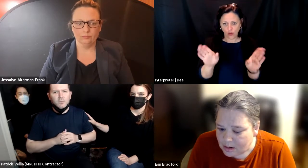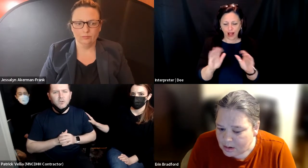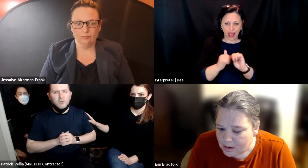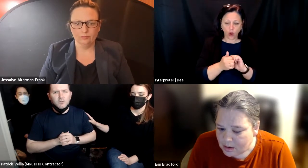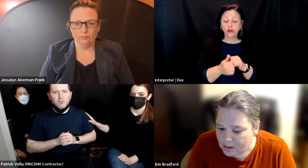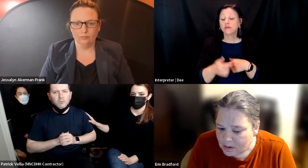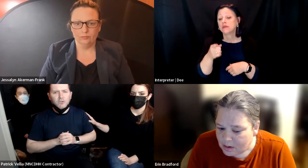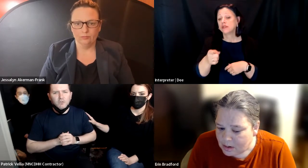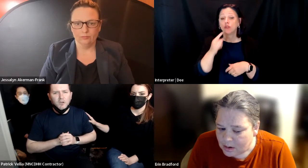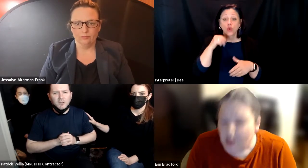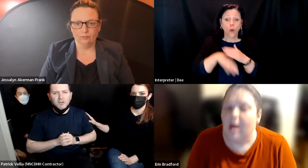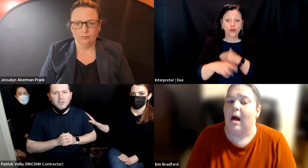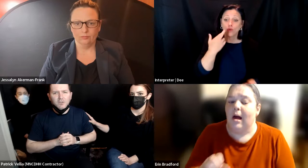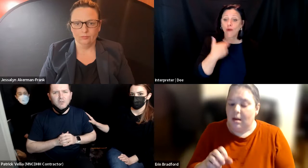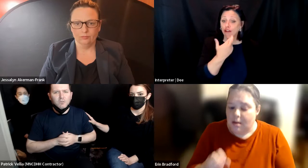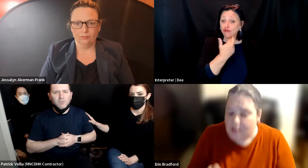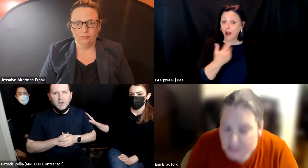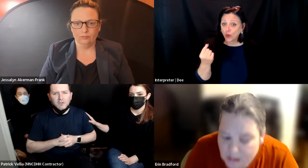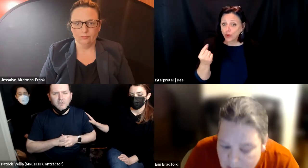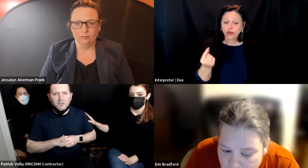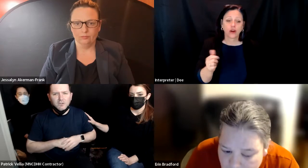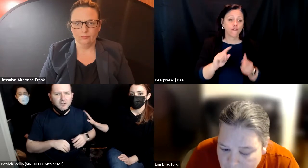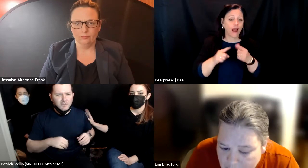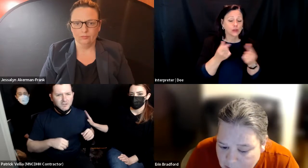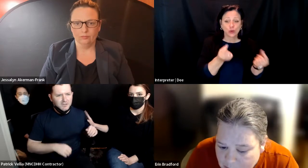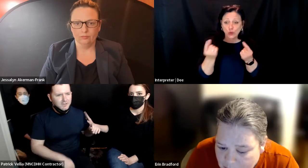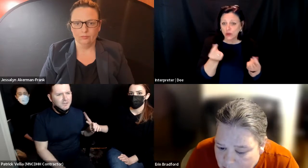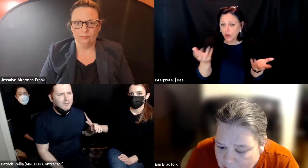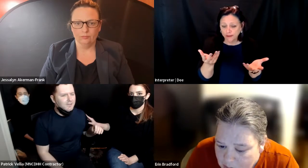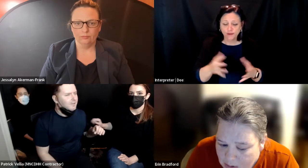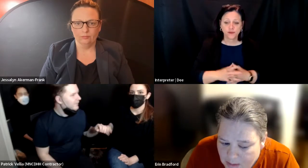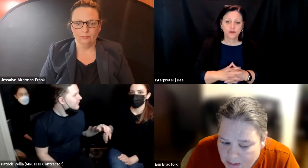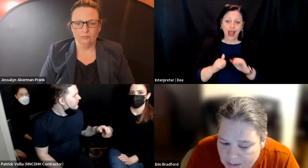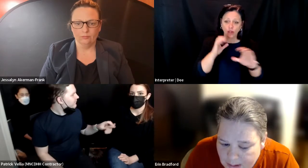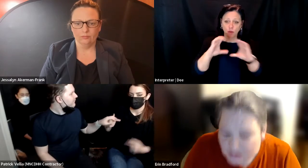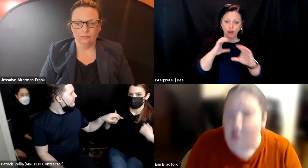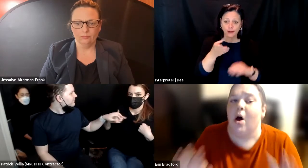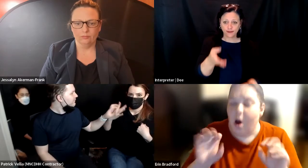And question 2 was how do you communicate in the community at large.